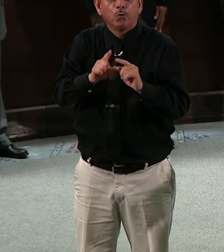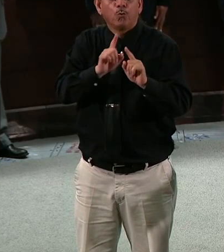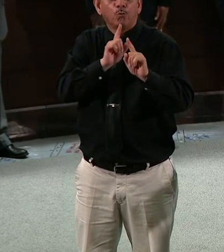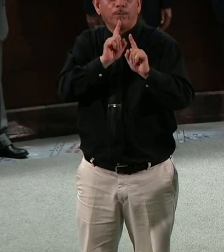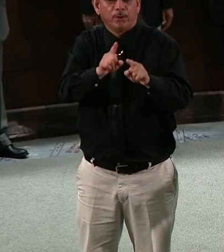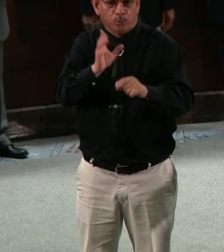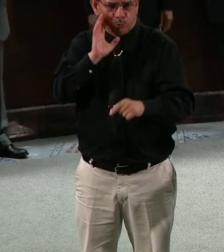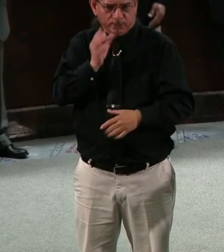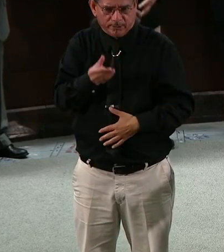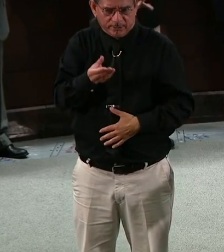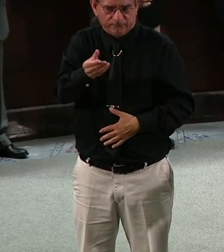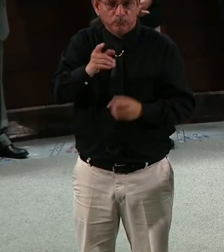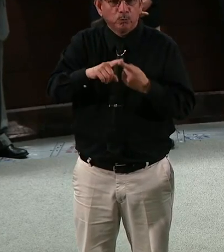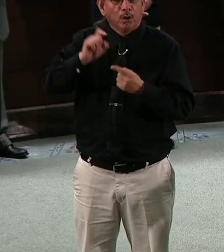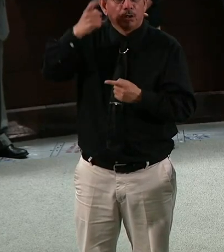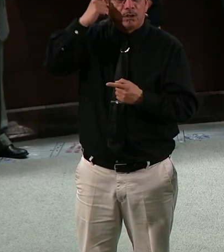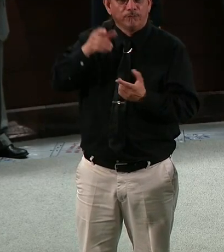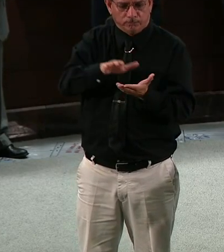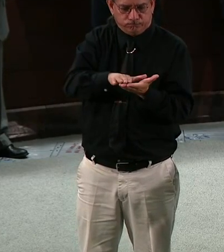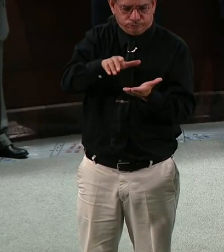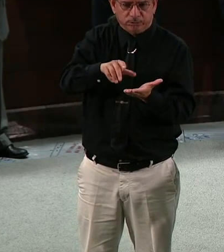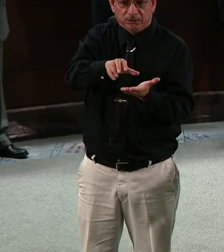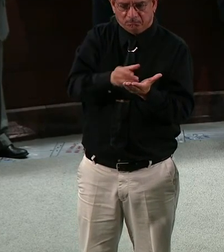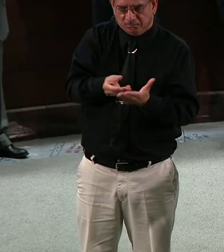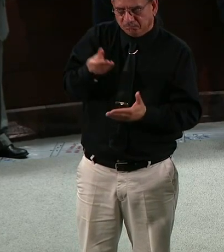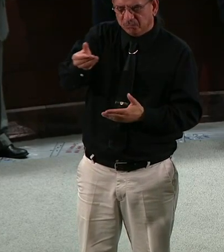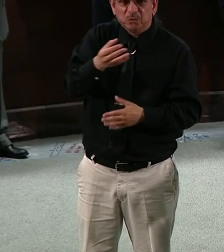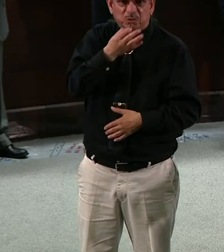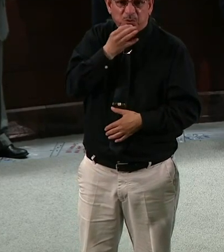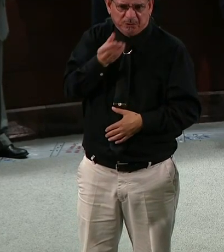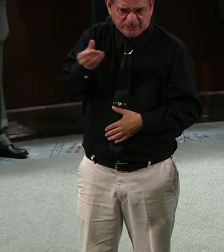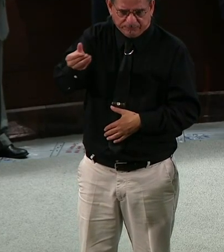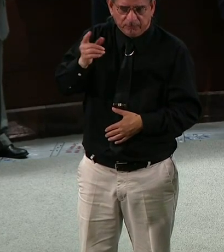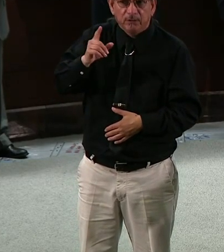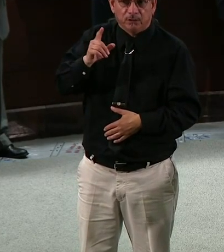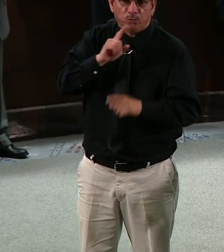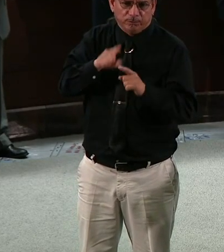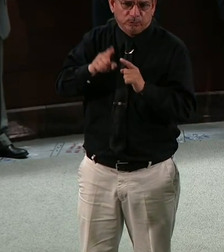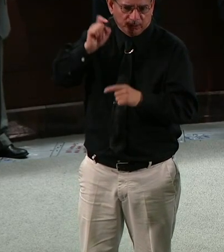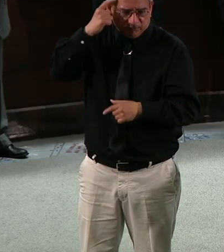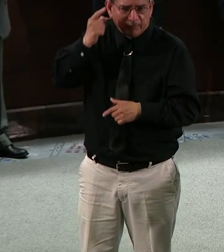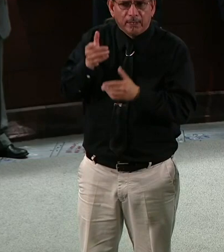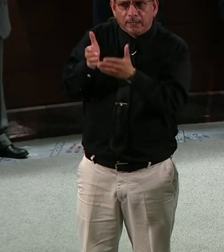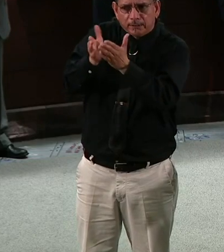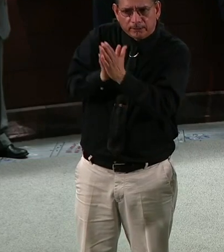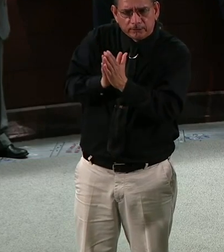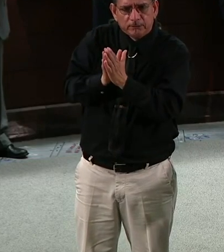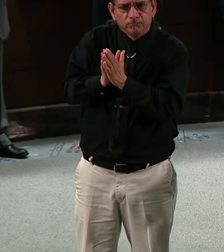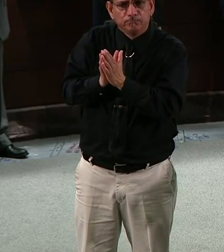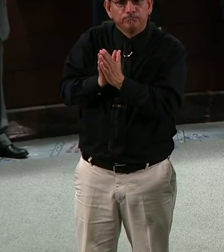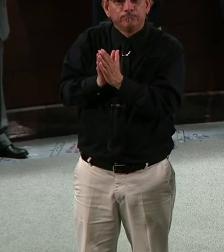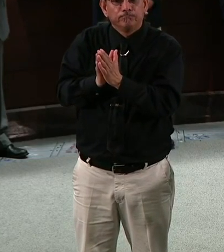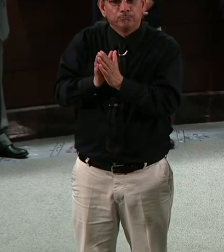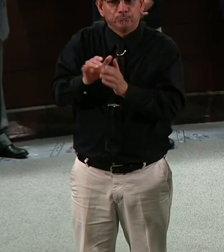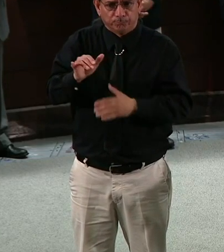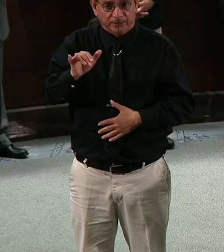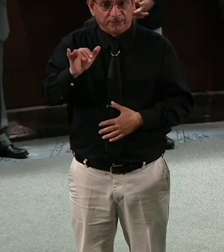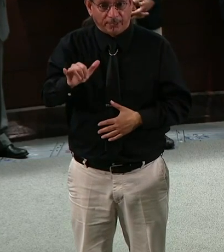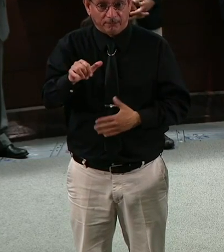MOST ABANDON TAKE A LOOK AT IT MUST HAVE ANOTHER AND FOR TO THE- HE ENTIRE LETTER AND